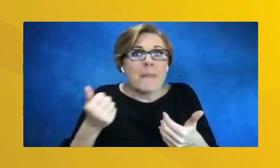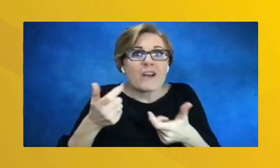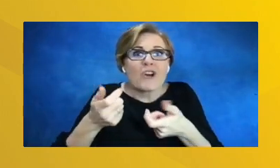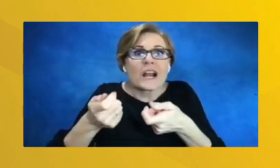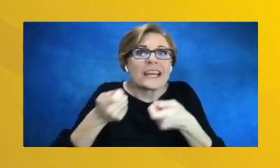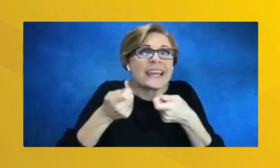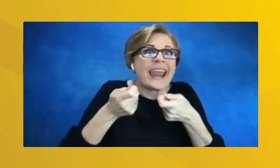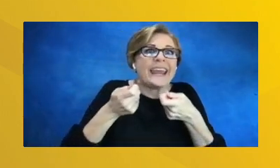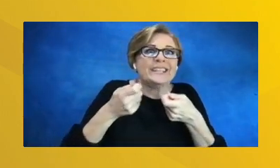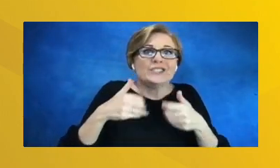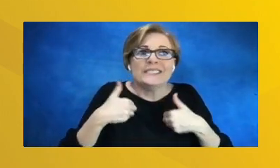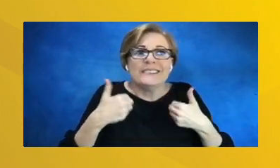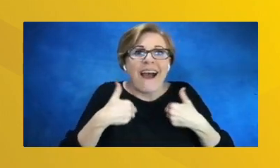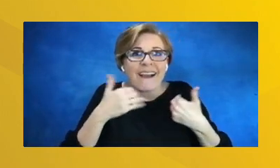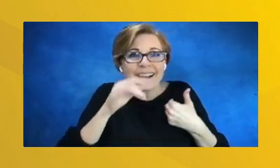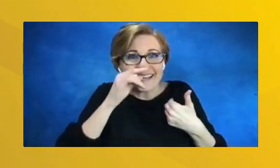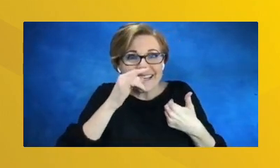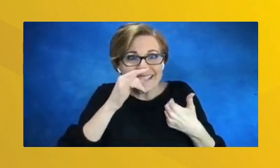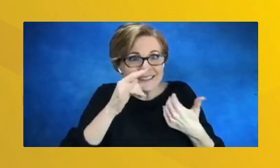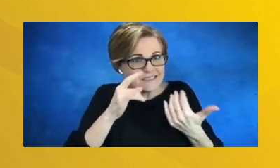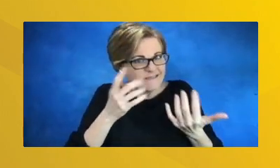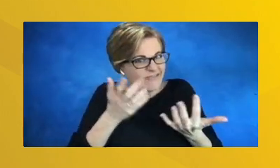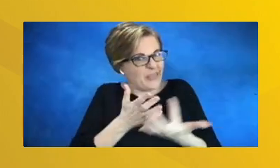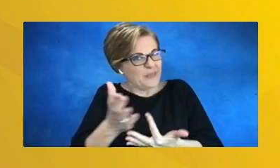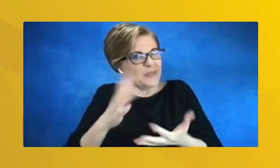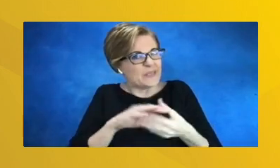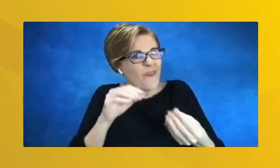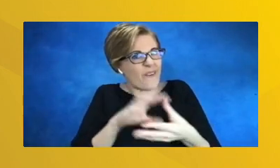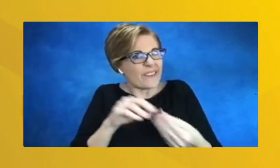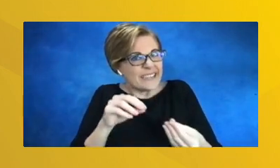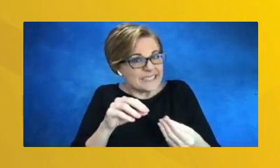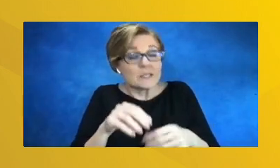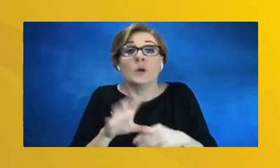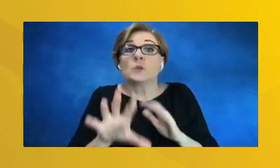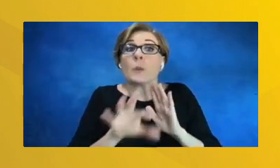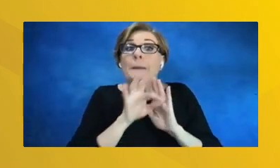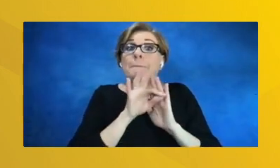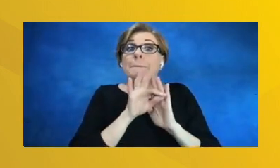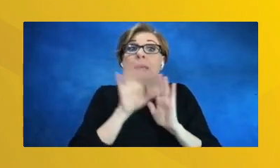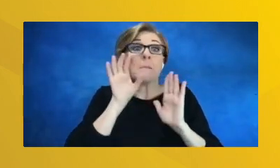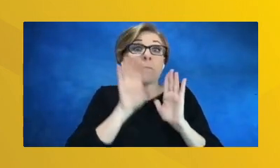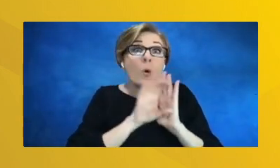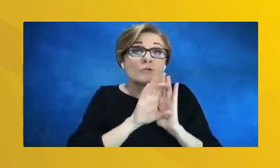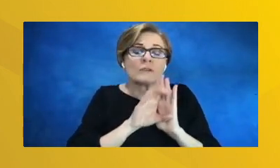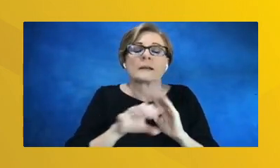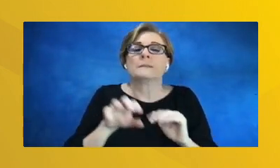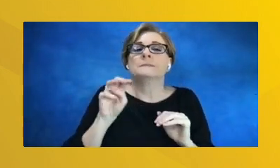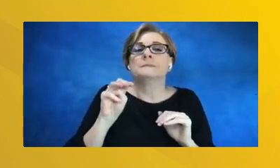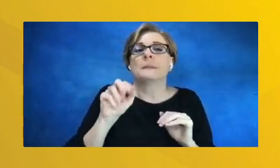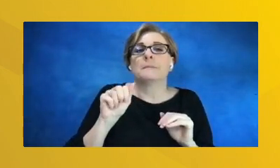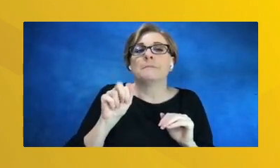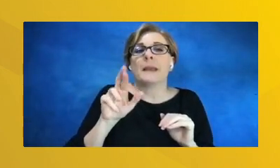So the image that we chose, the portrait, was of Marian Wright Edelman, who was one of the founders of Head Start.